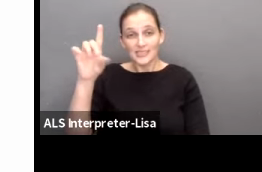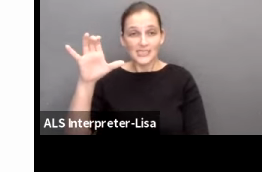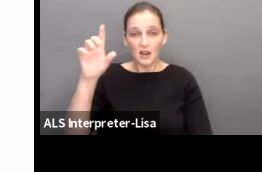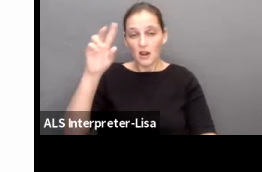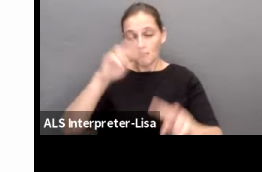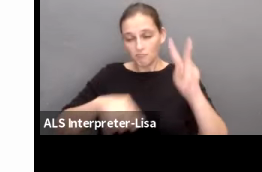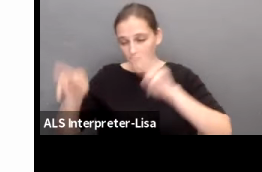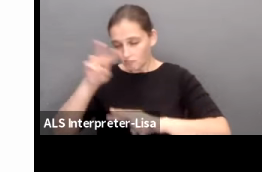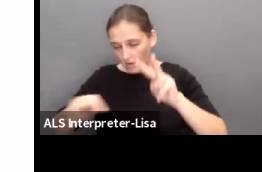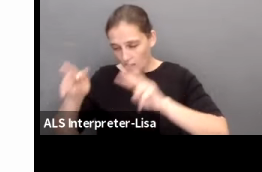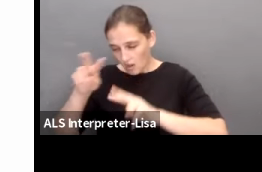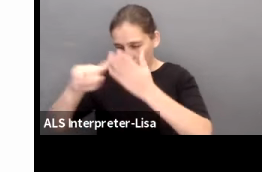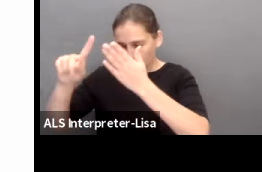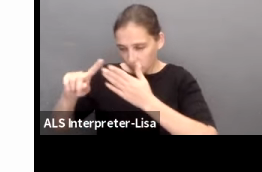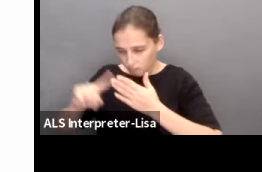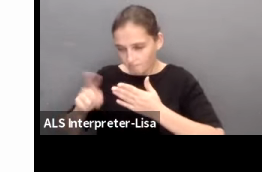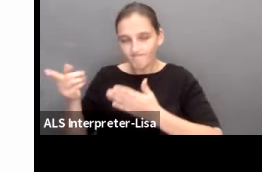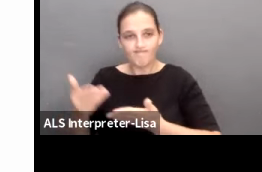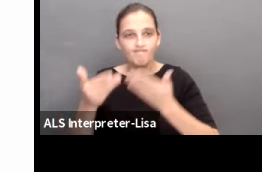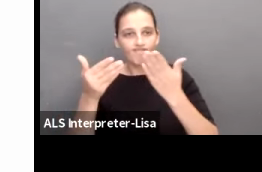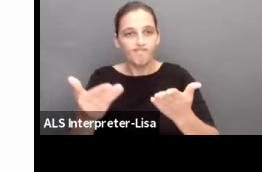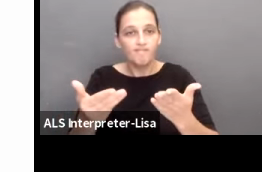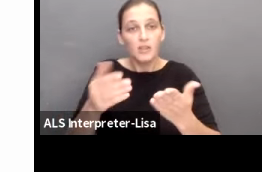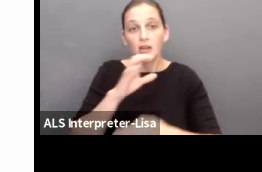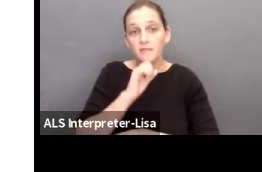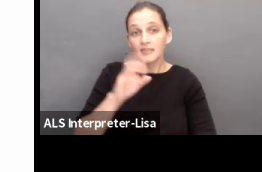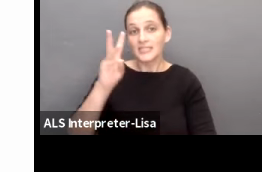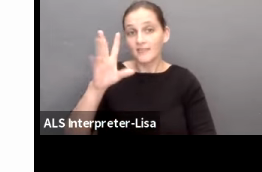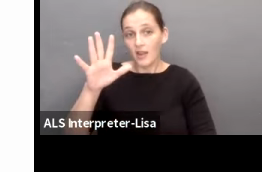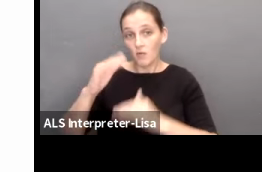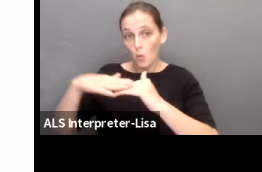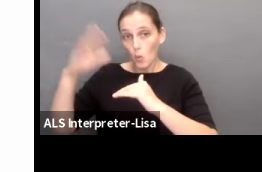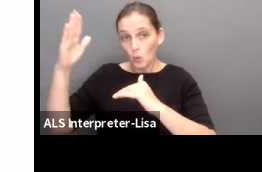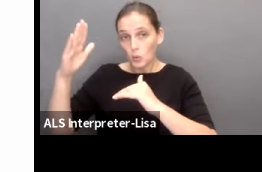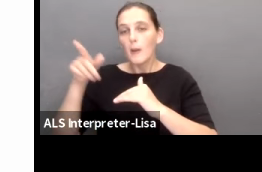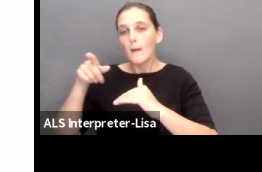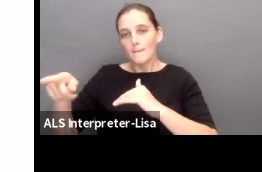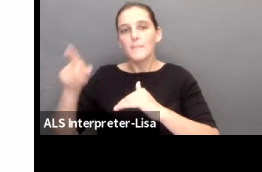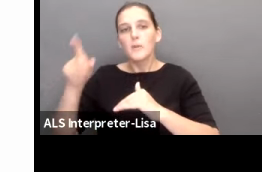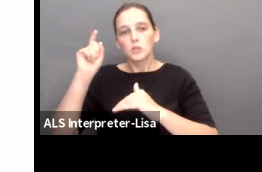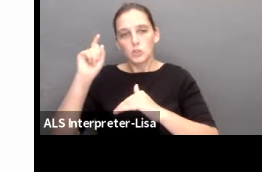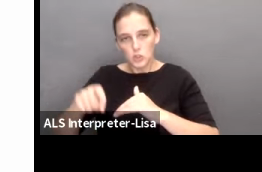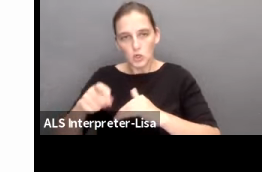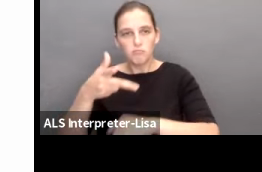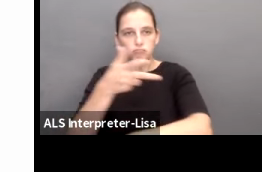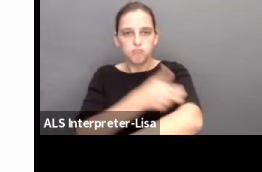recommending that people ages 65 and older should get the booster dose.